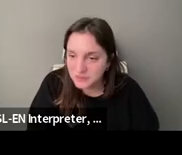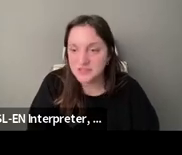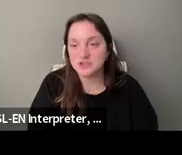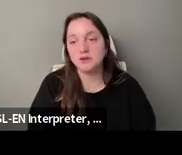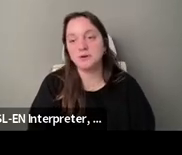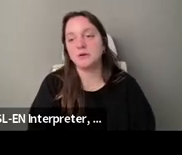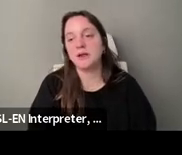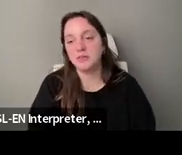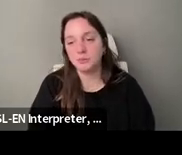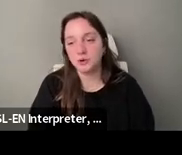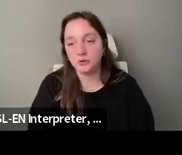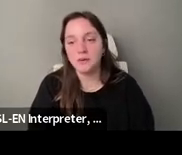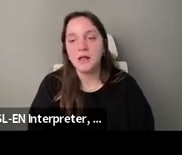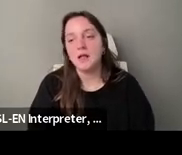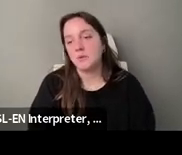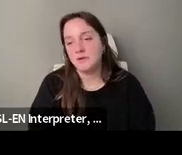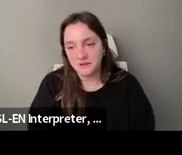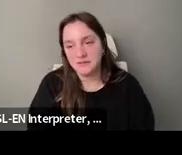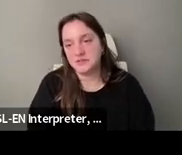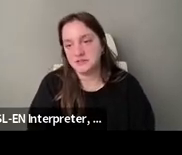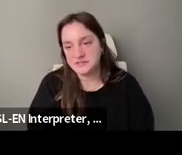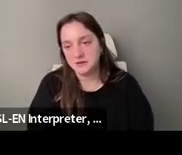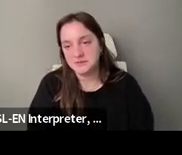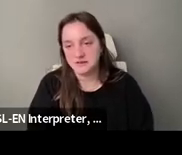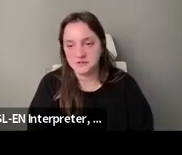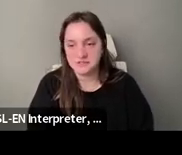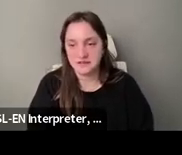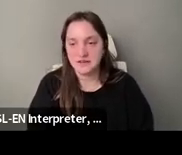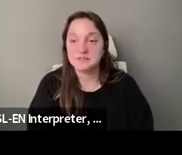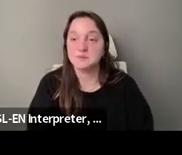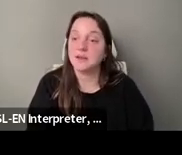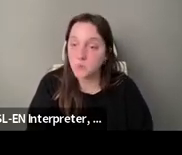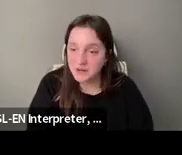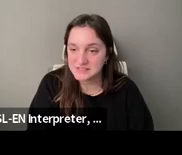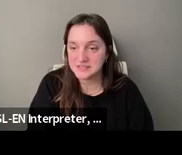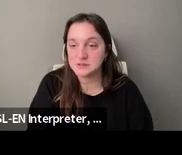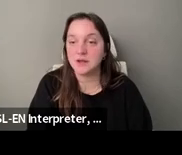in the room, we find that there are still misunderstandings. We had one instance where the doctor thought this woman was